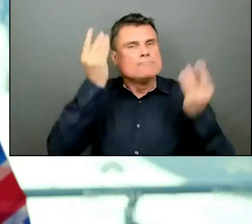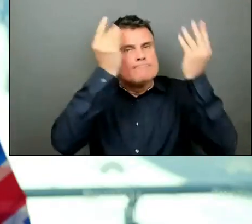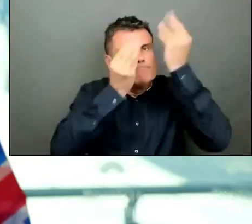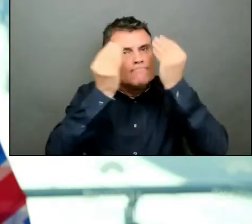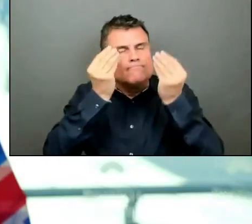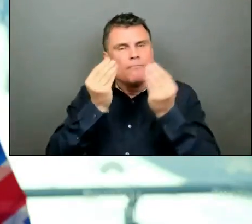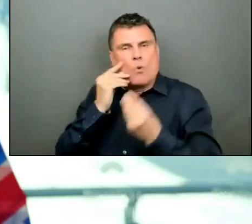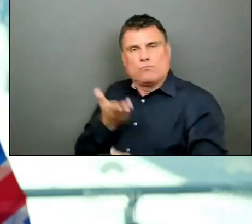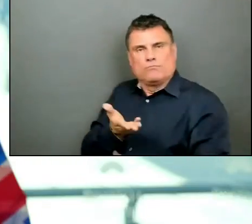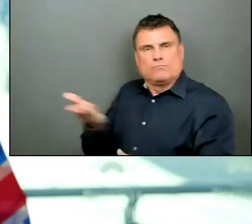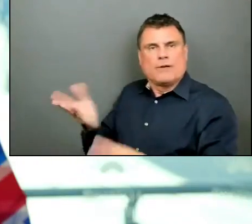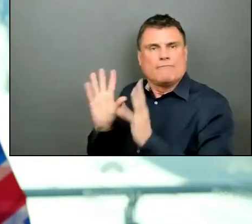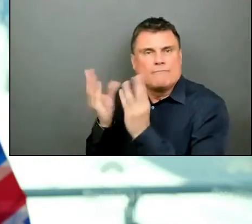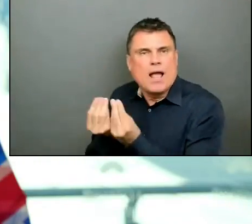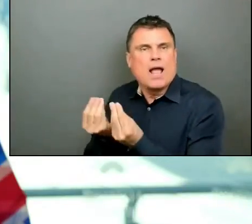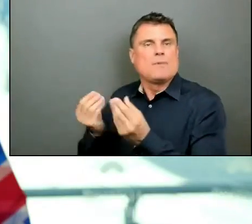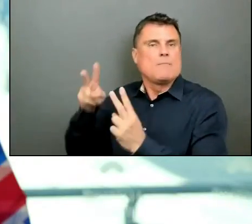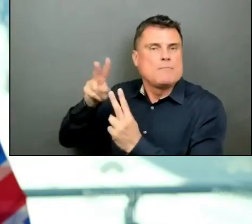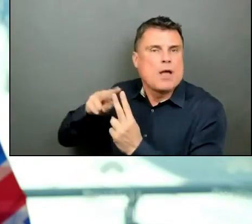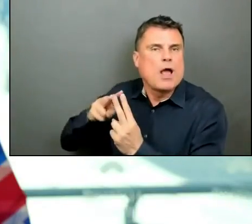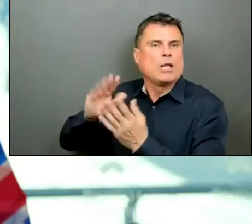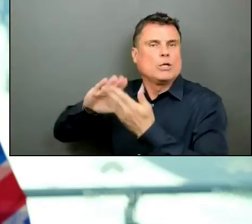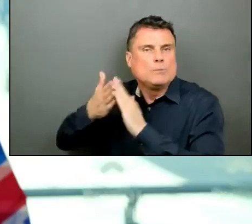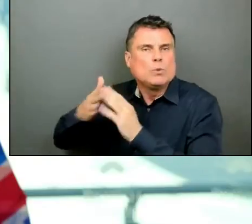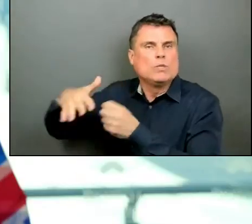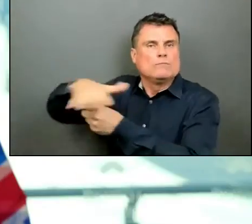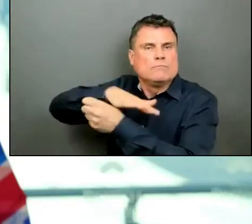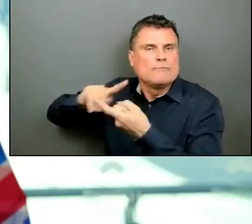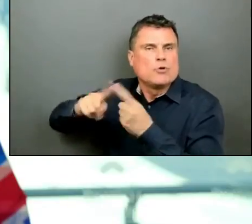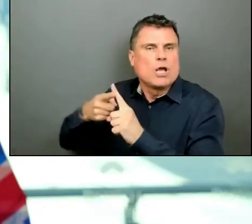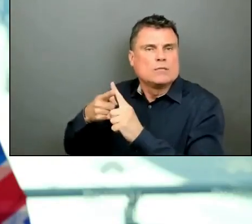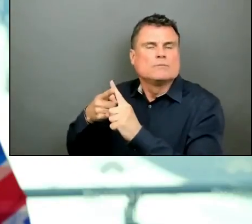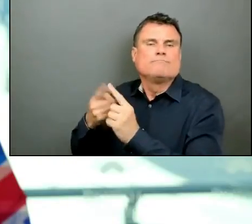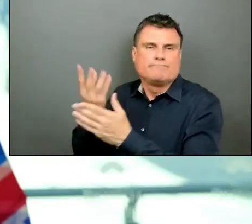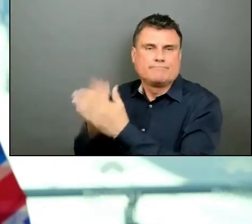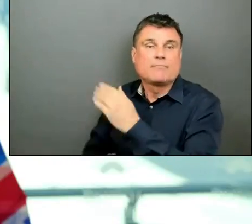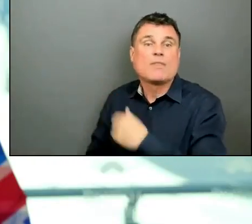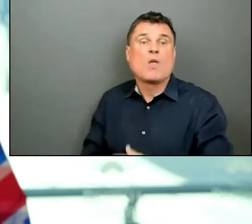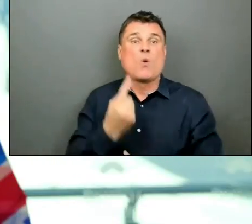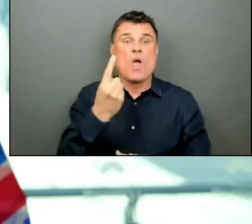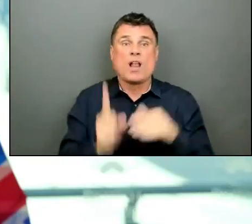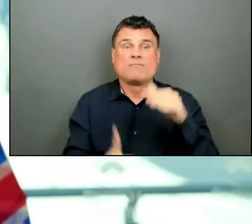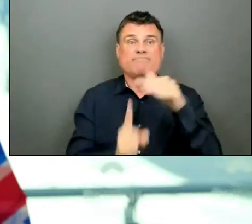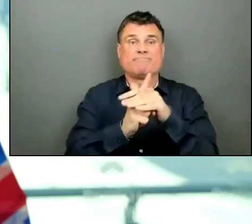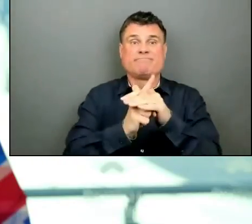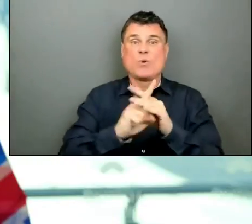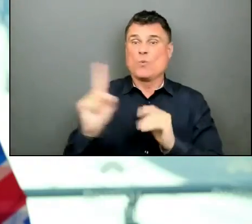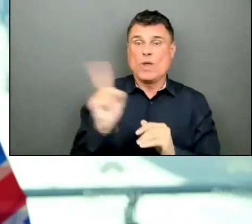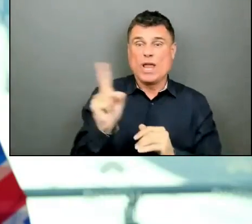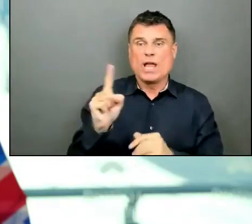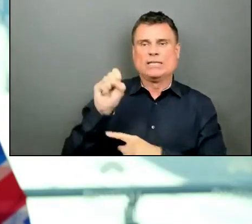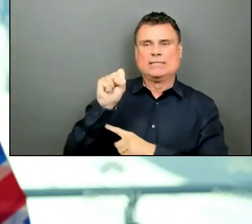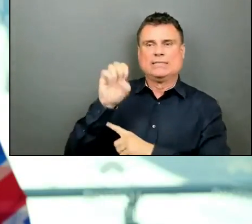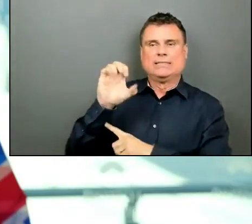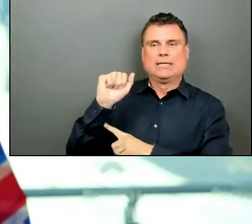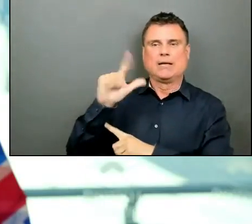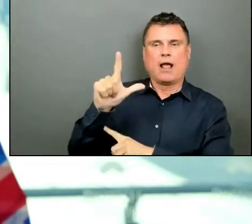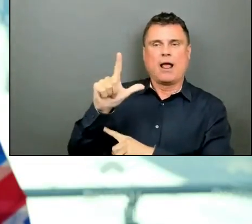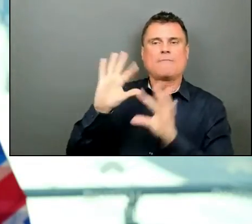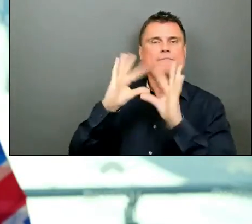have lost loved one. We have one new out break at Vancouver coastal and the ridge